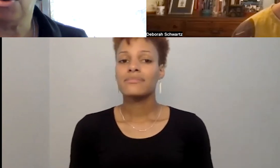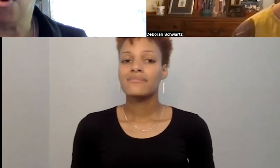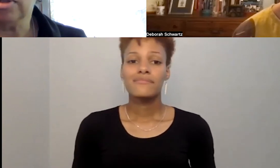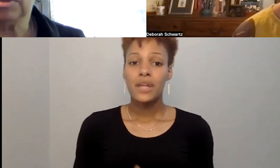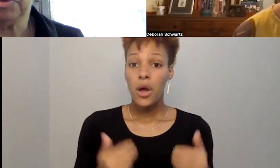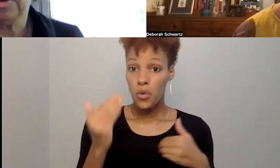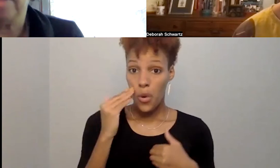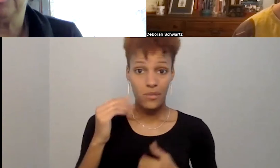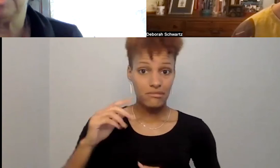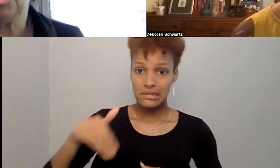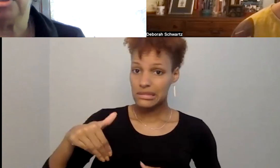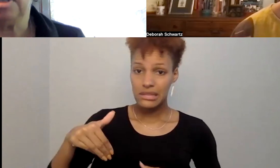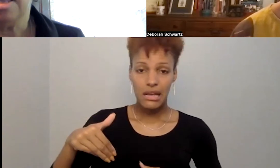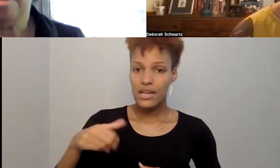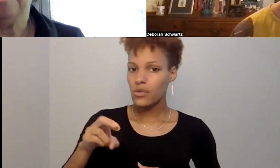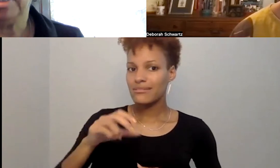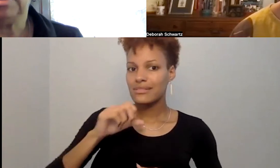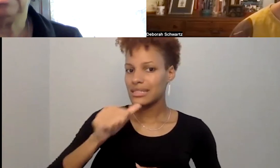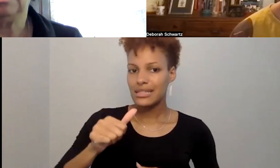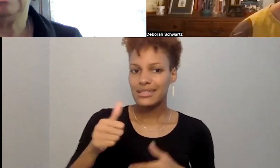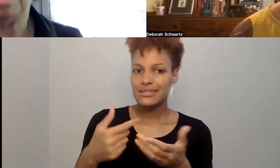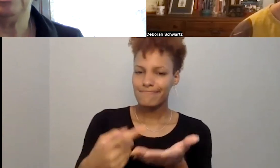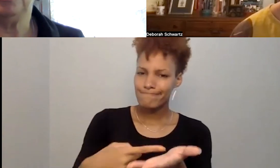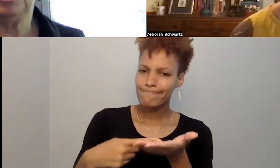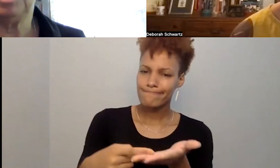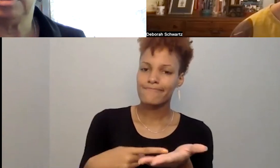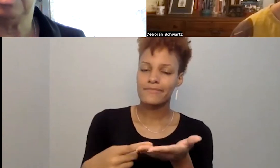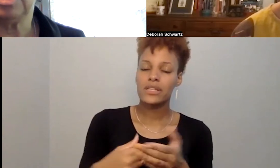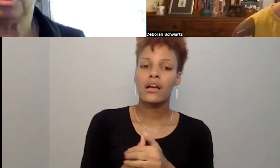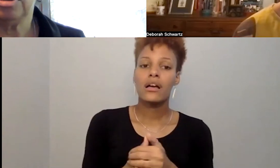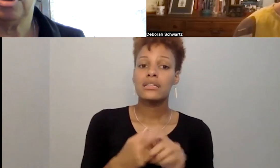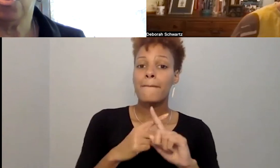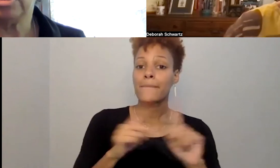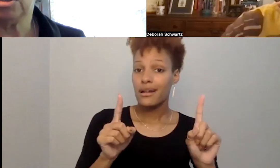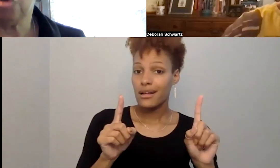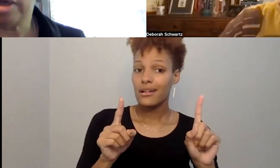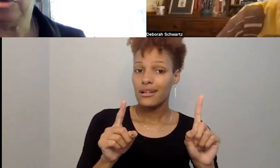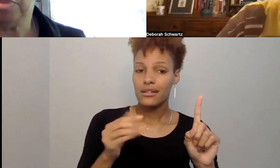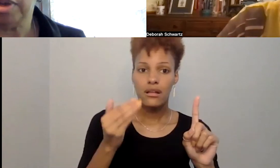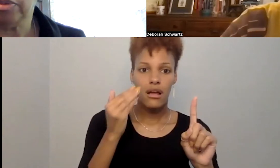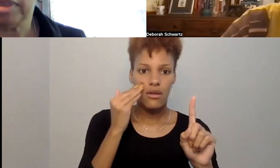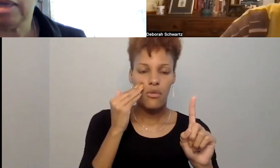at all during our conversation, but I know museums want to try and do better with that.